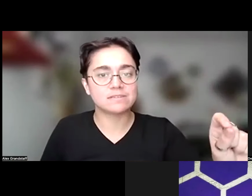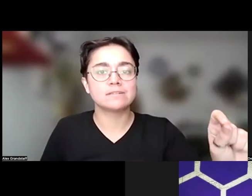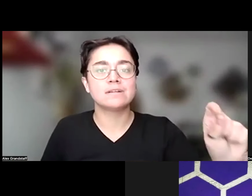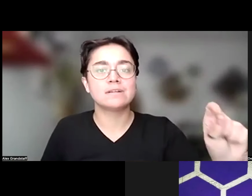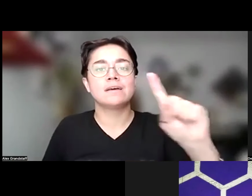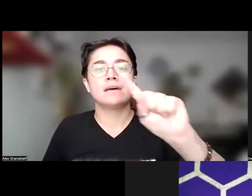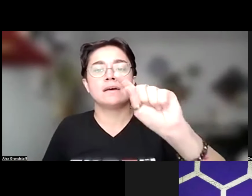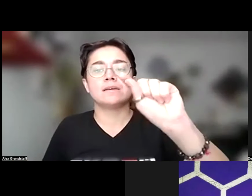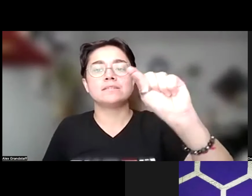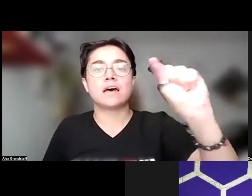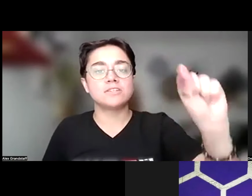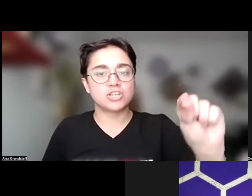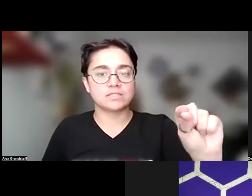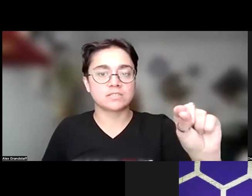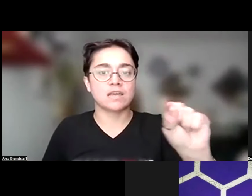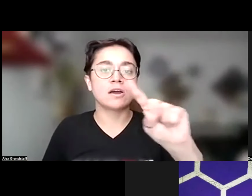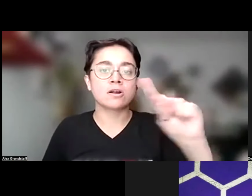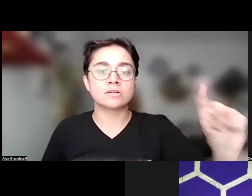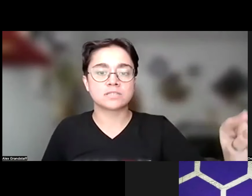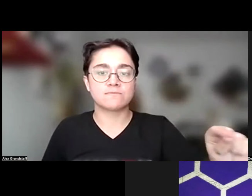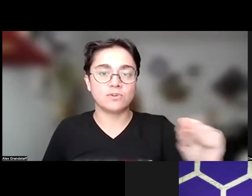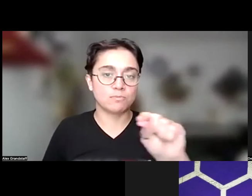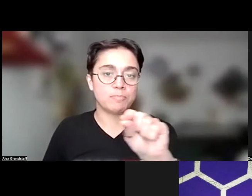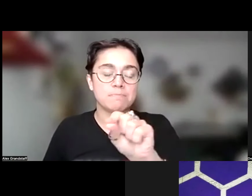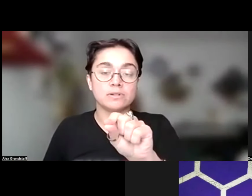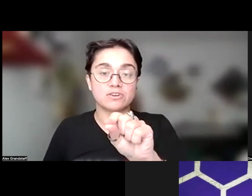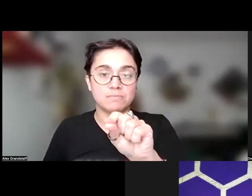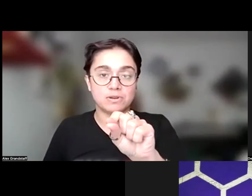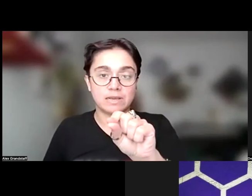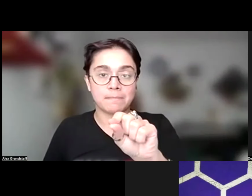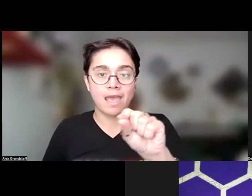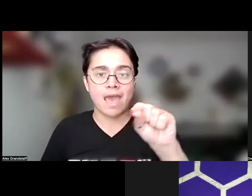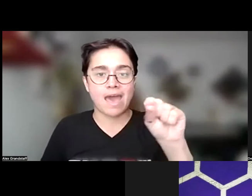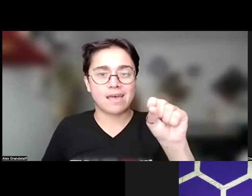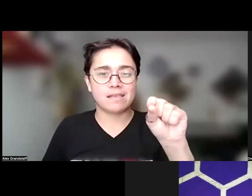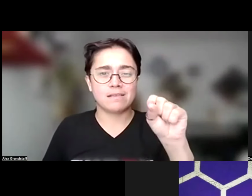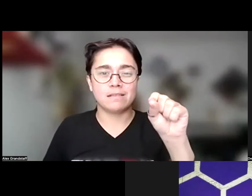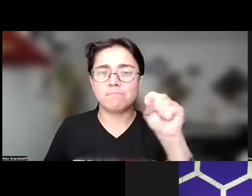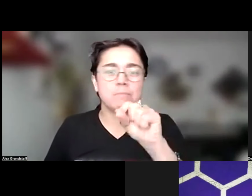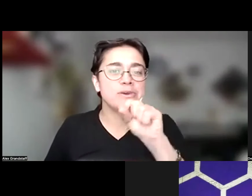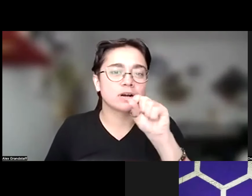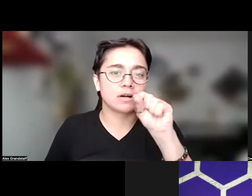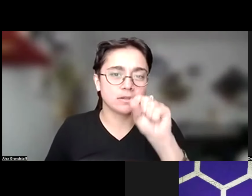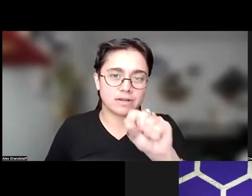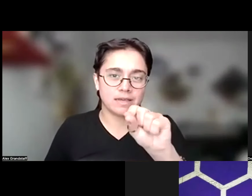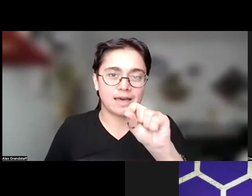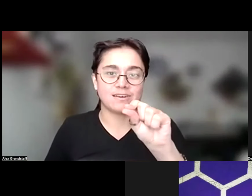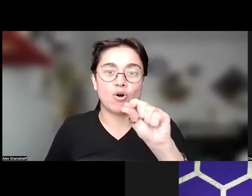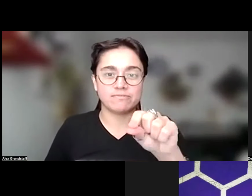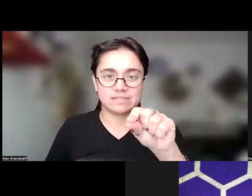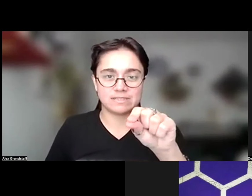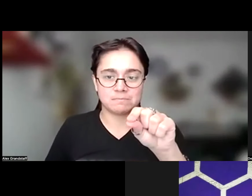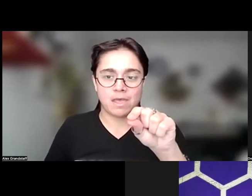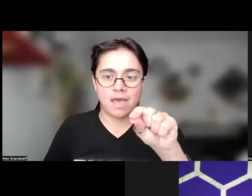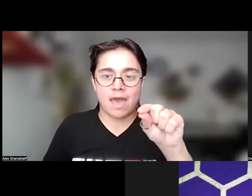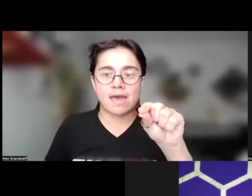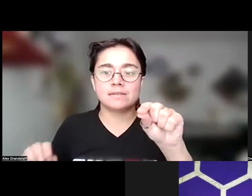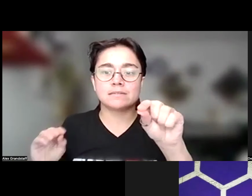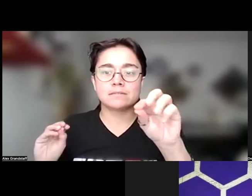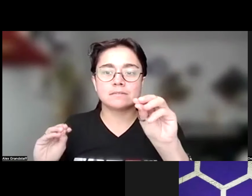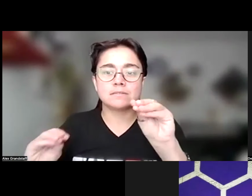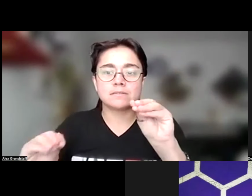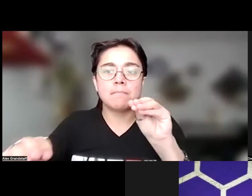Say there is a policy that you feel is unjust and hurts vulnerable people in